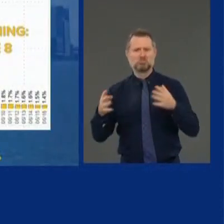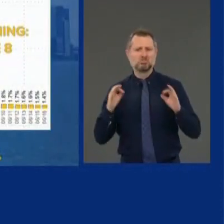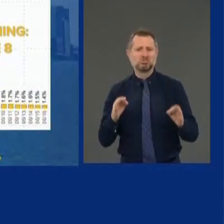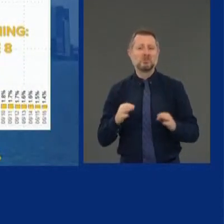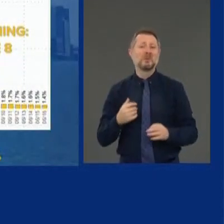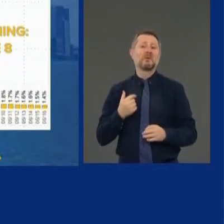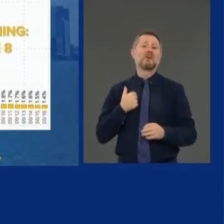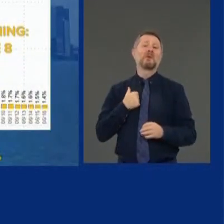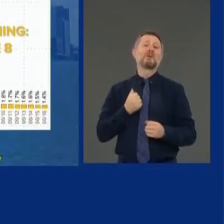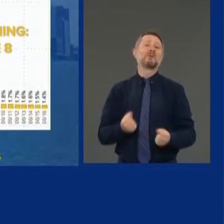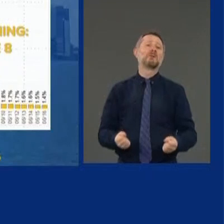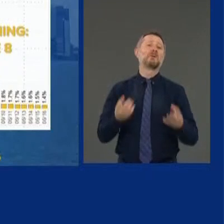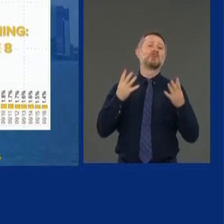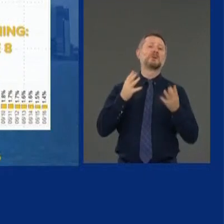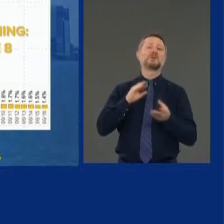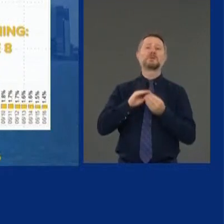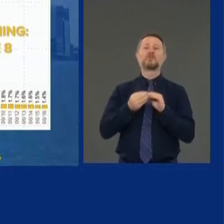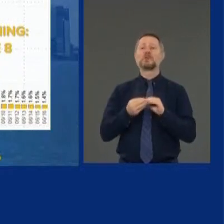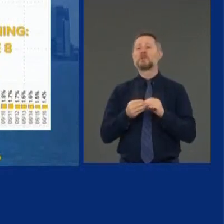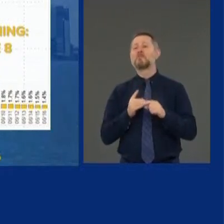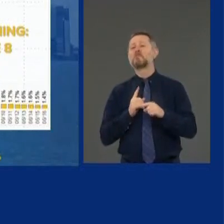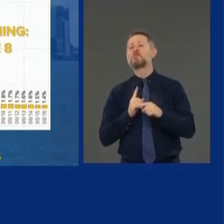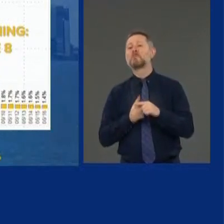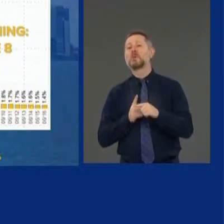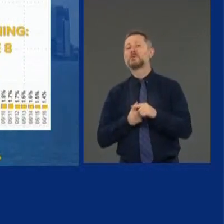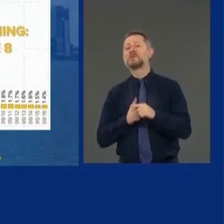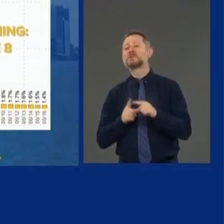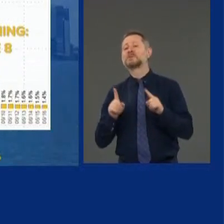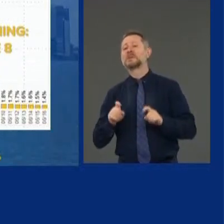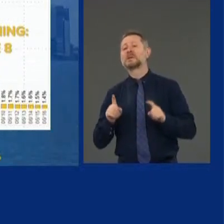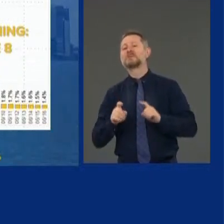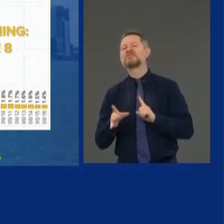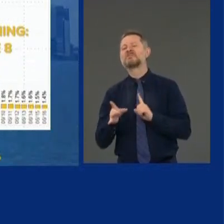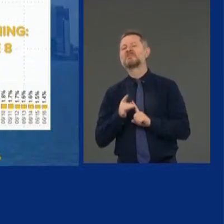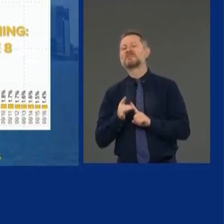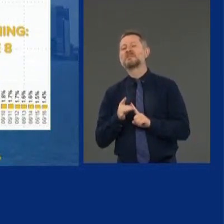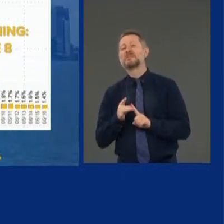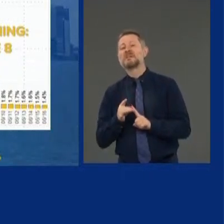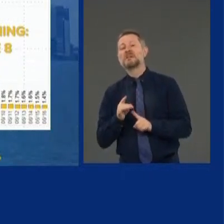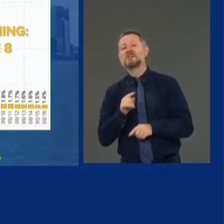YOU LOOK AT ALL THE NUMBERS.